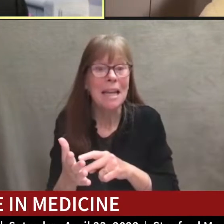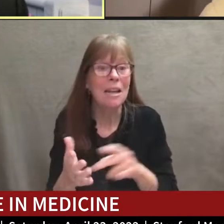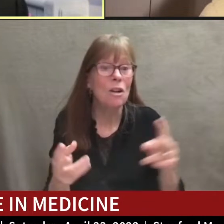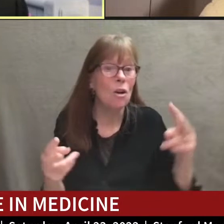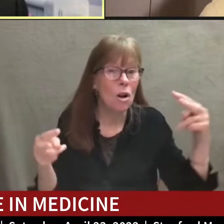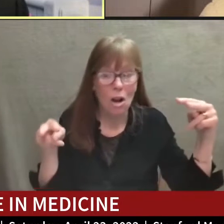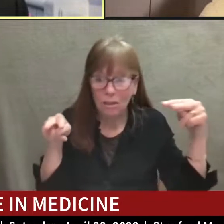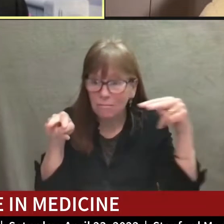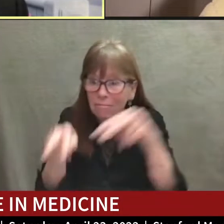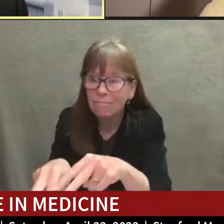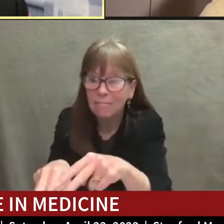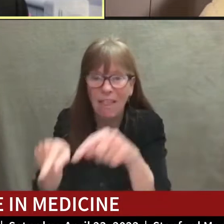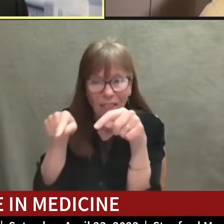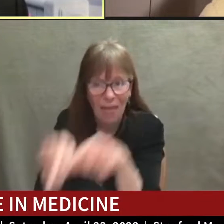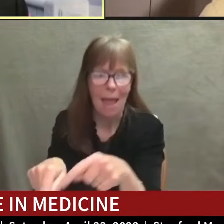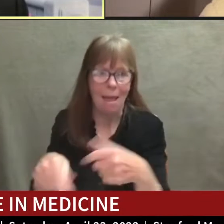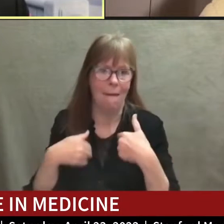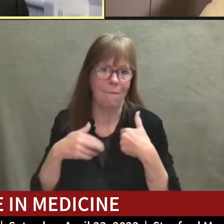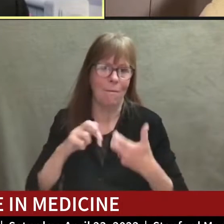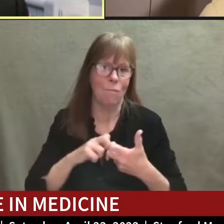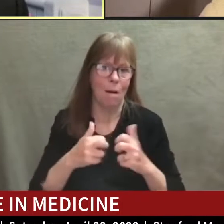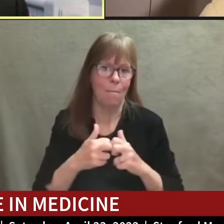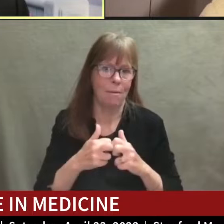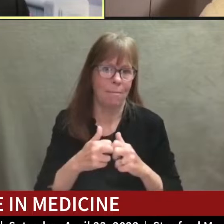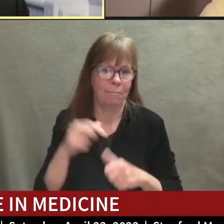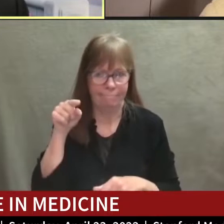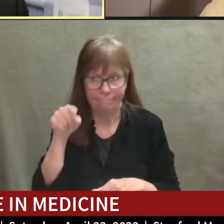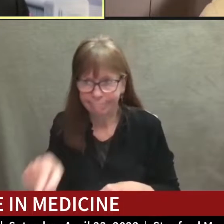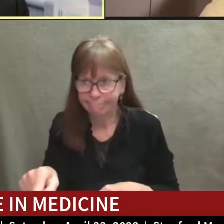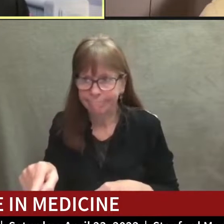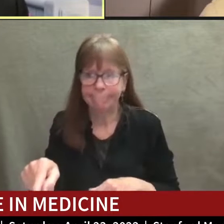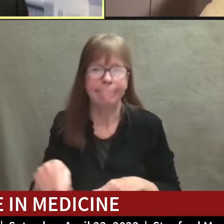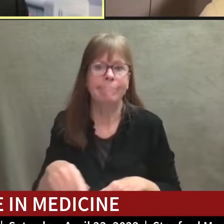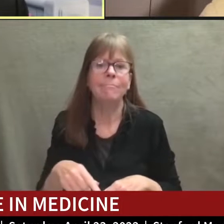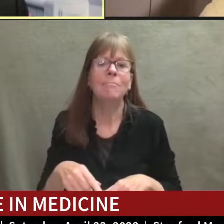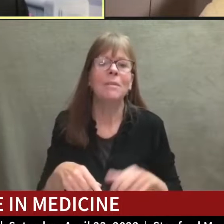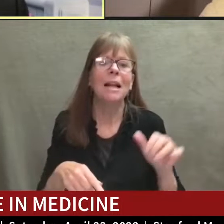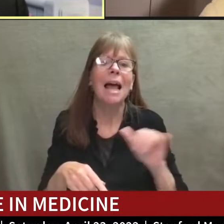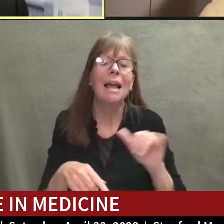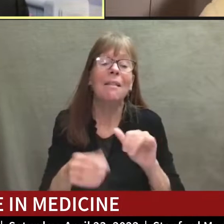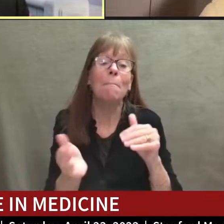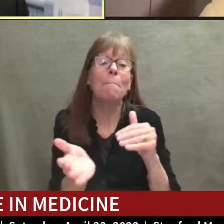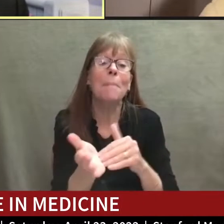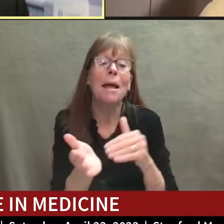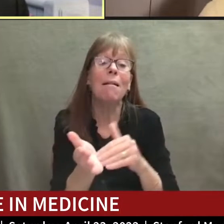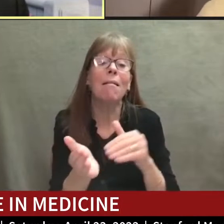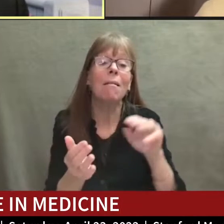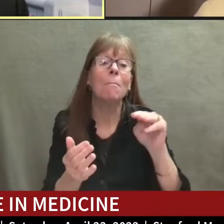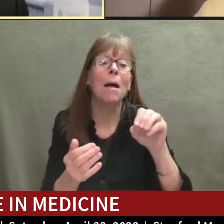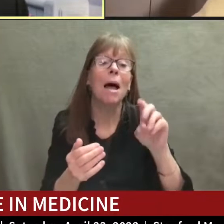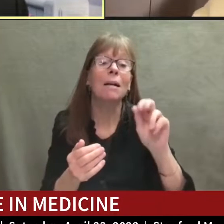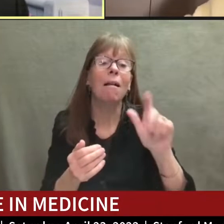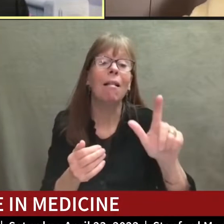person with the disability. It’s analogous to the medical model, where the student is broken